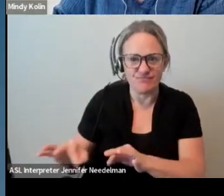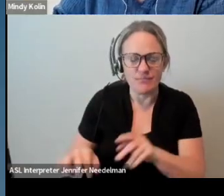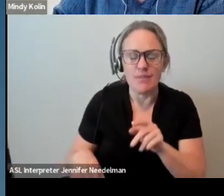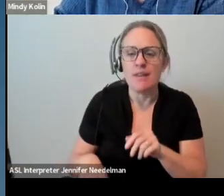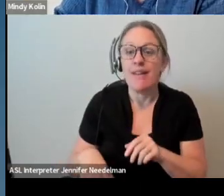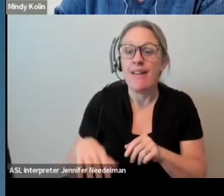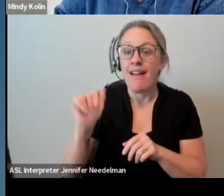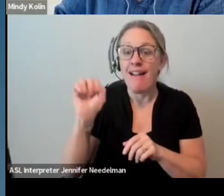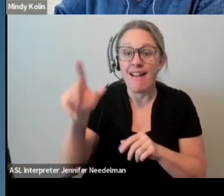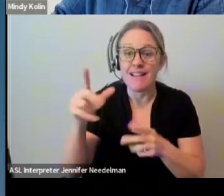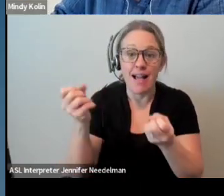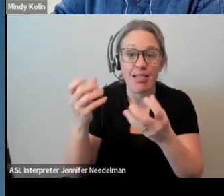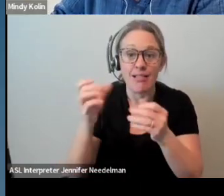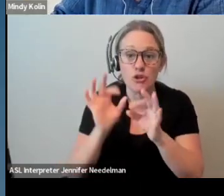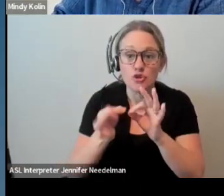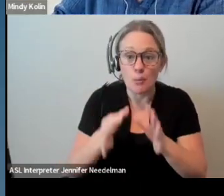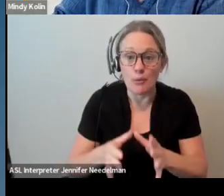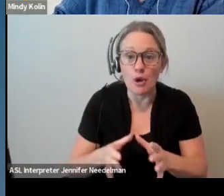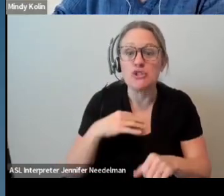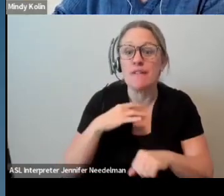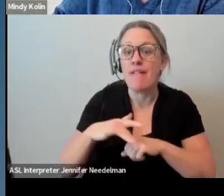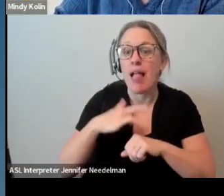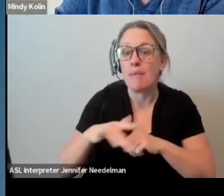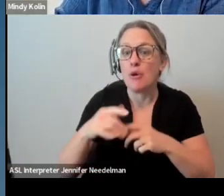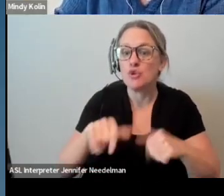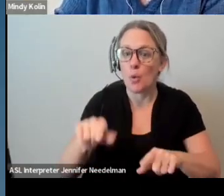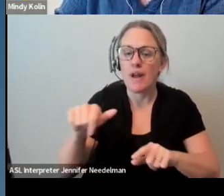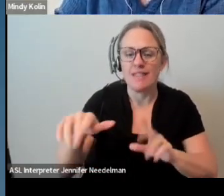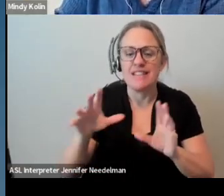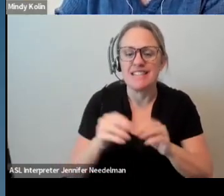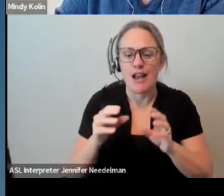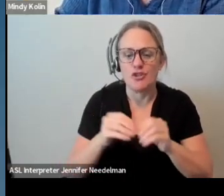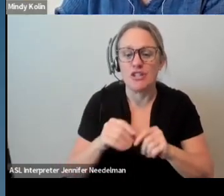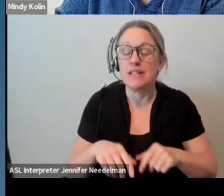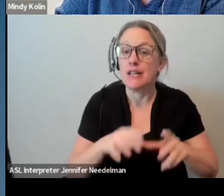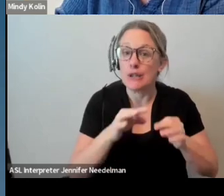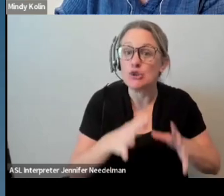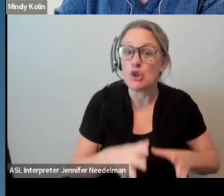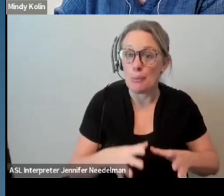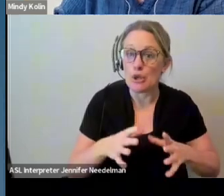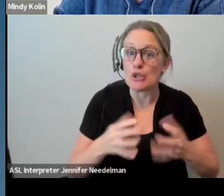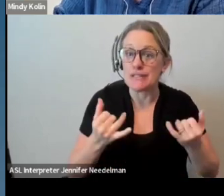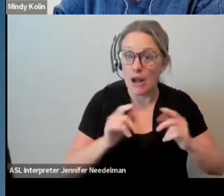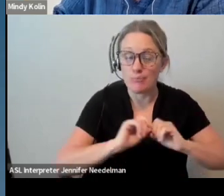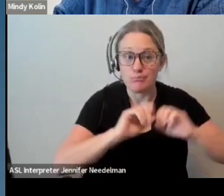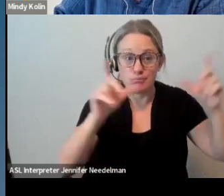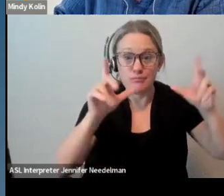ASL interpretation, is available during the sessions and the interpreters are spotlit the entire times so